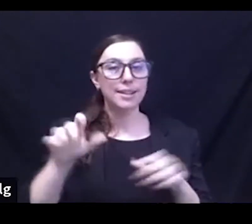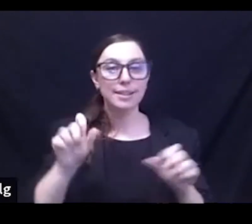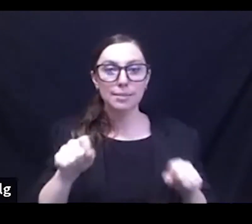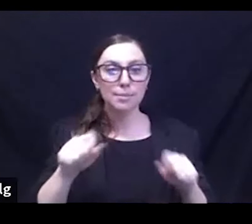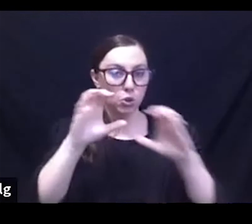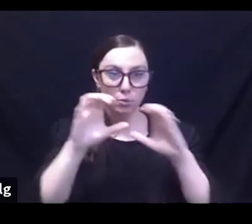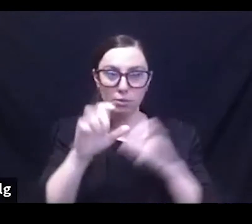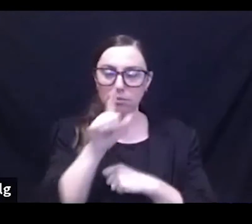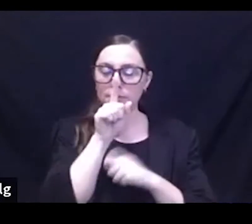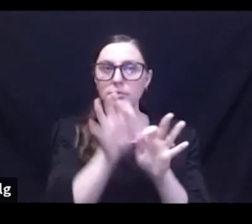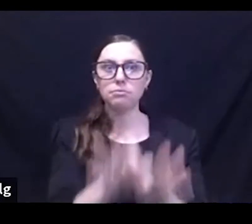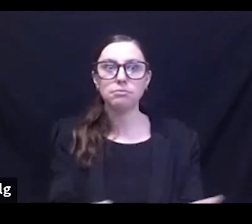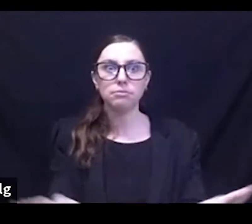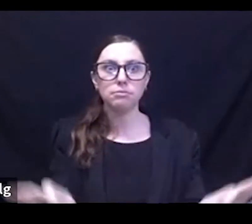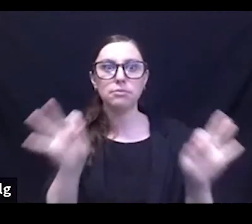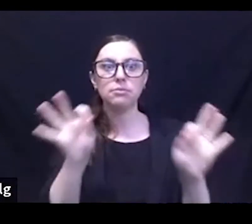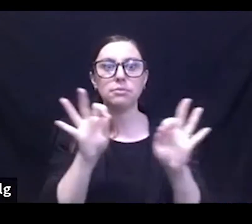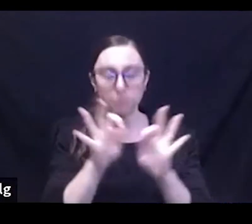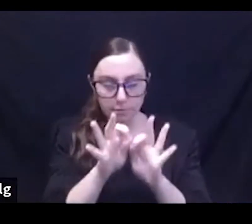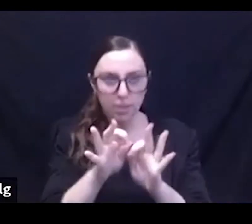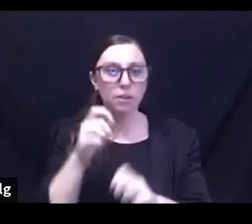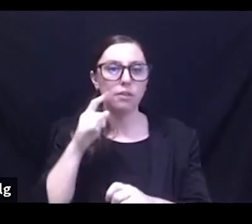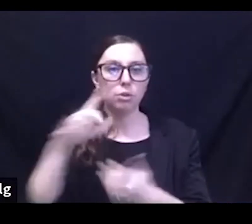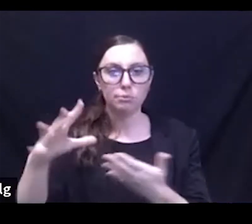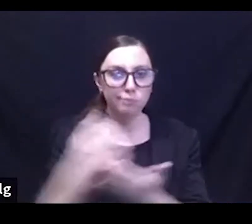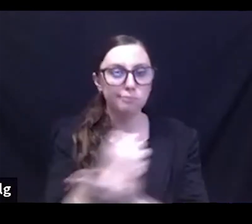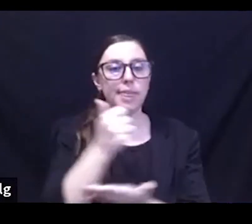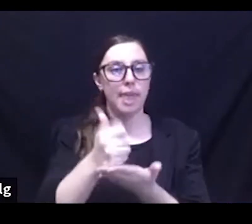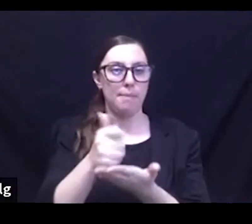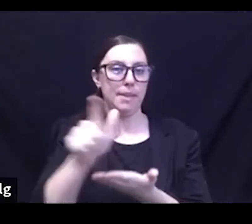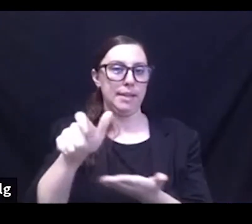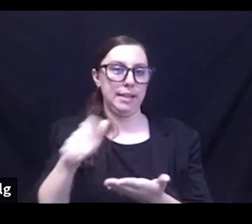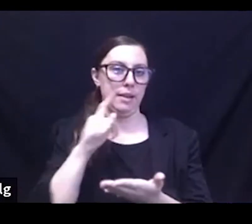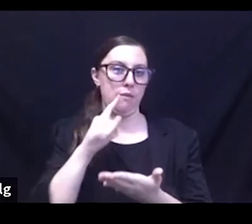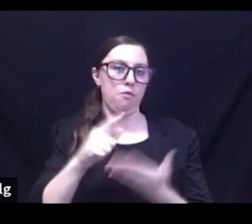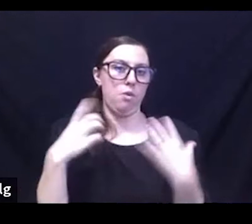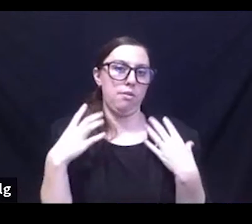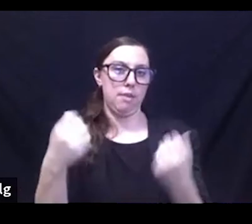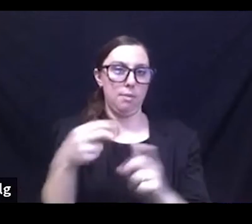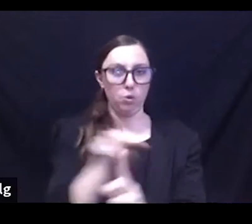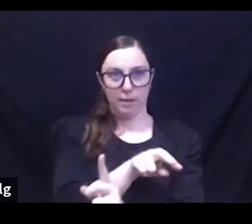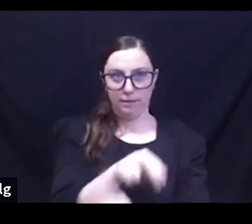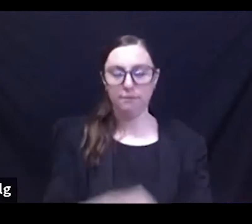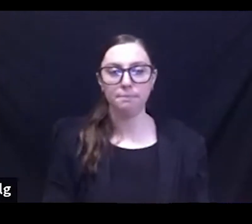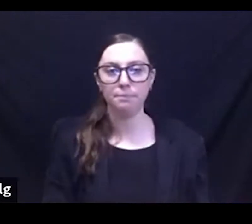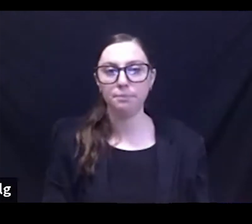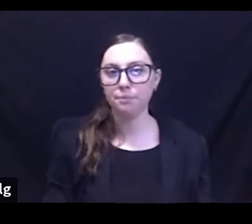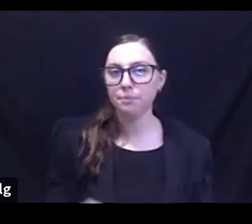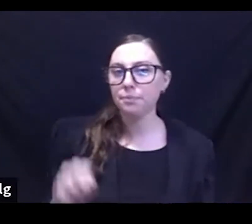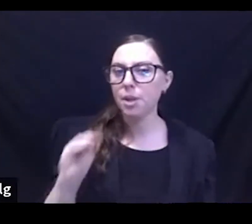key and critical in order to get the help he needed in the medical field. Marc: Michael, did you,